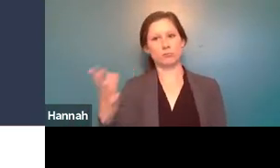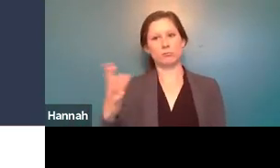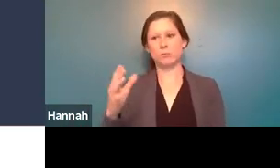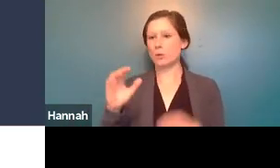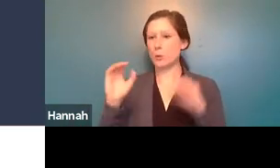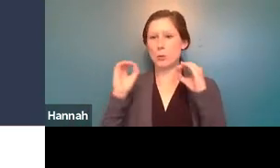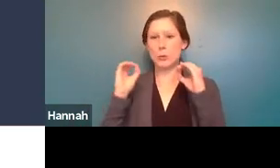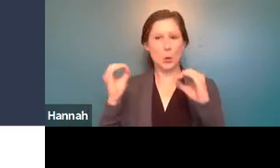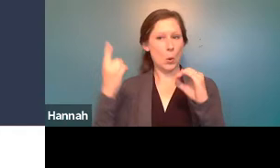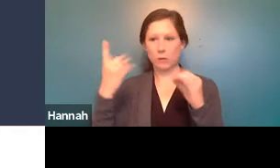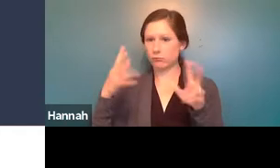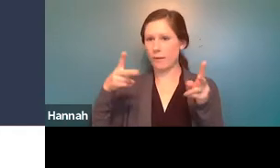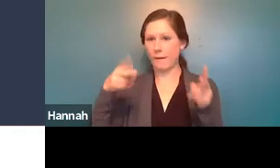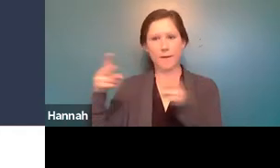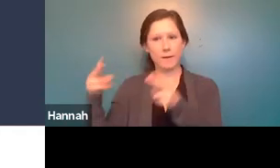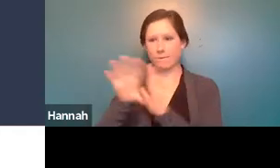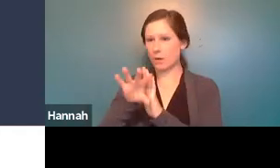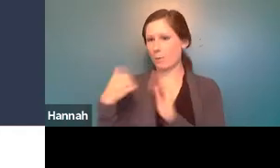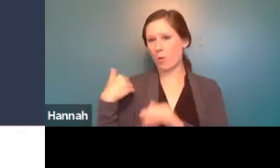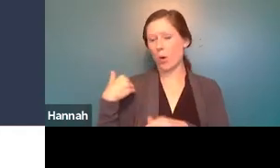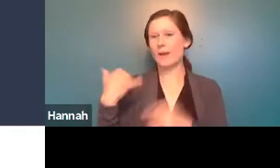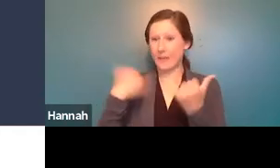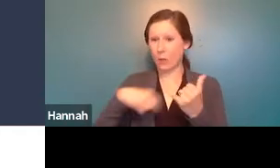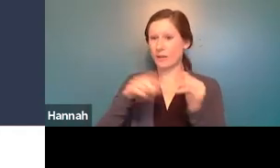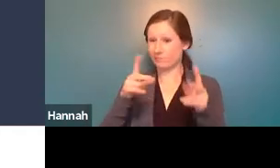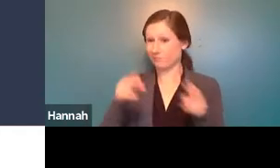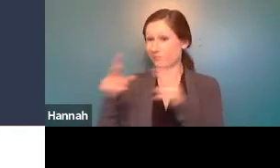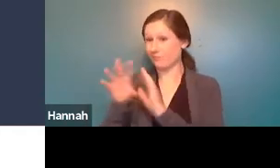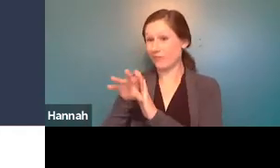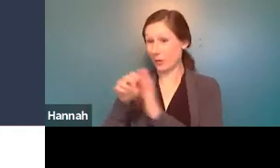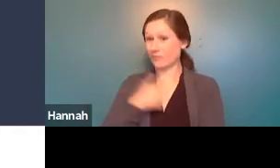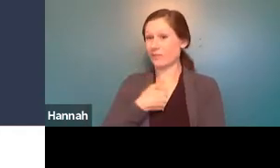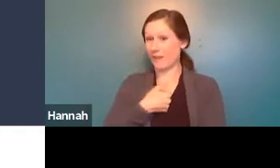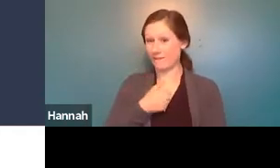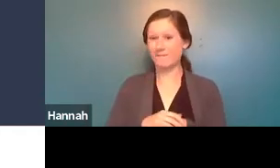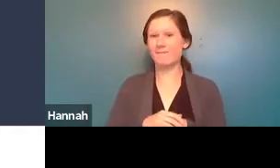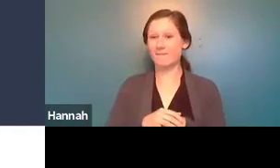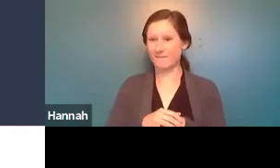video before and we're doing that all ourselves. We do have a public relations